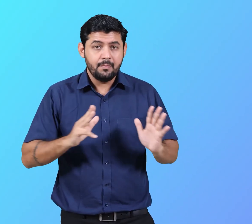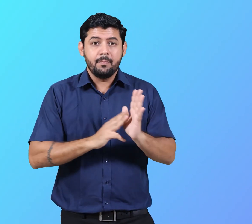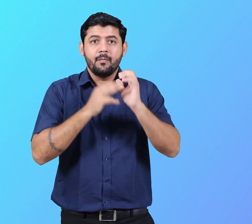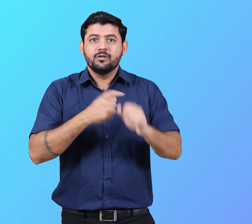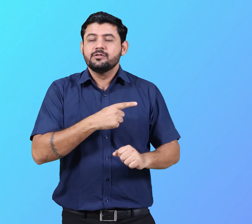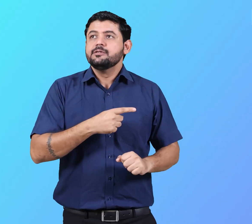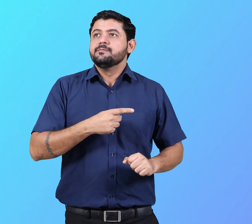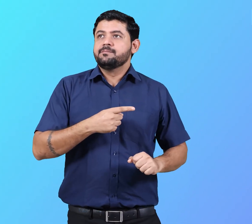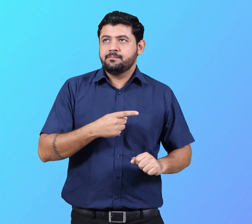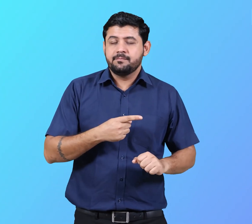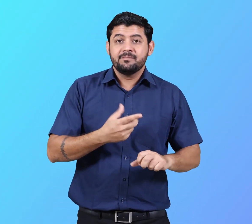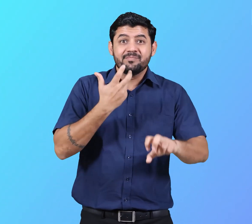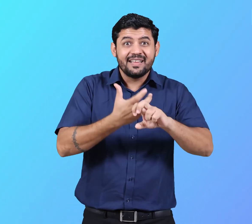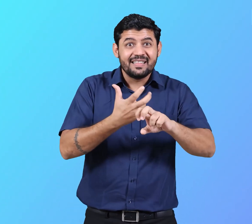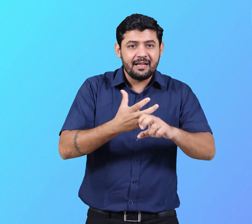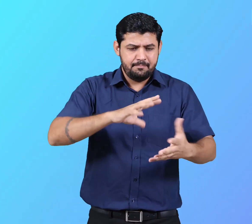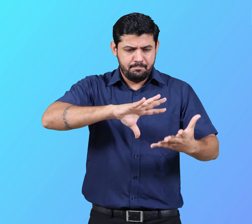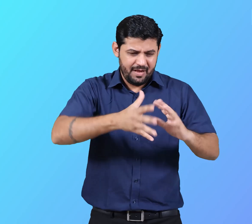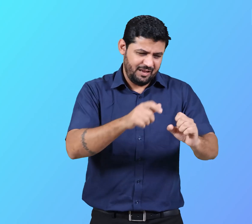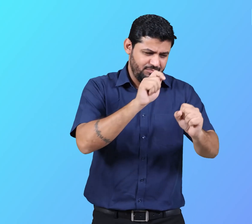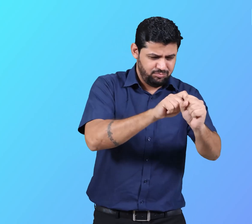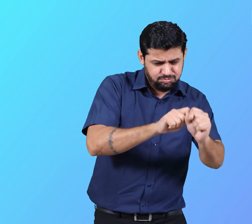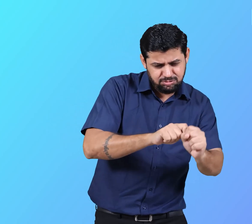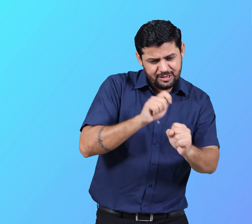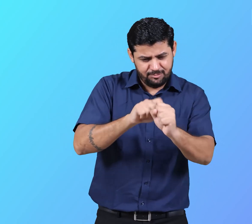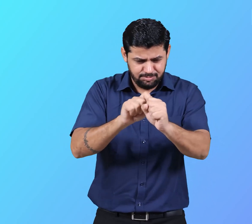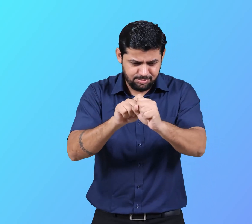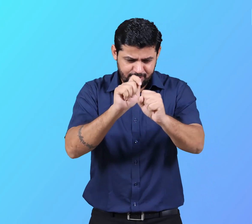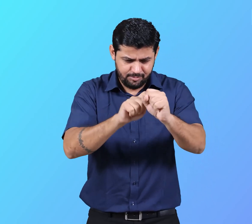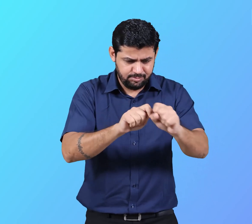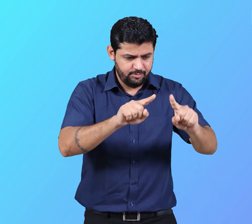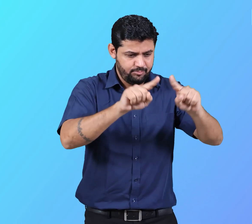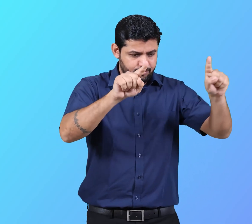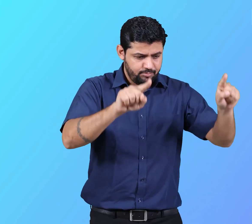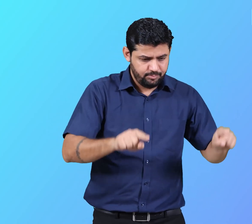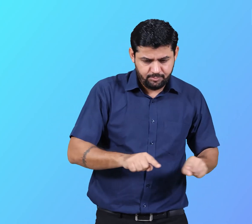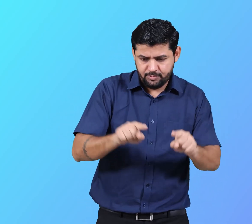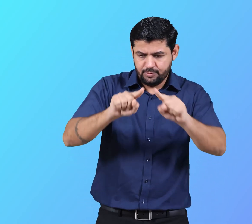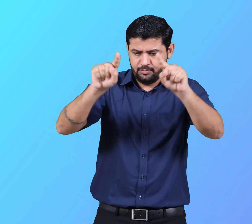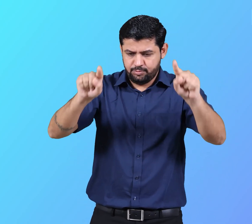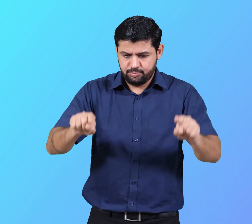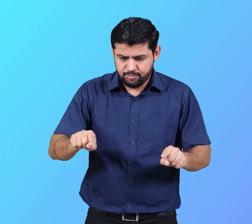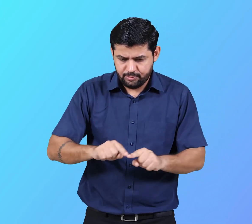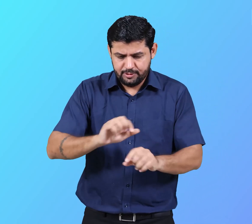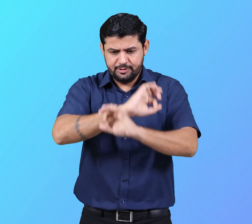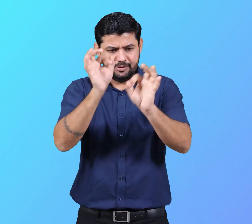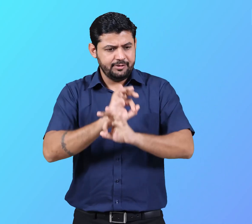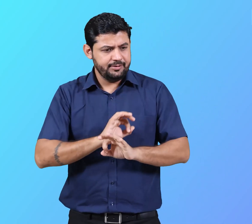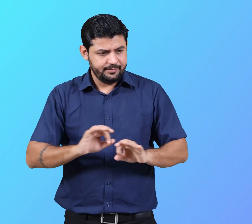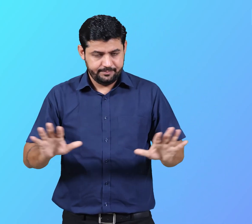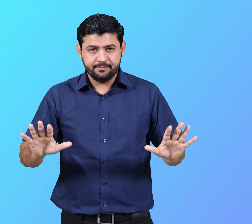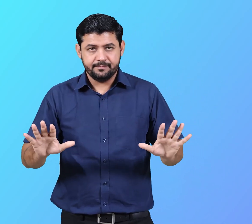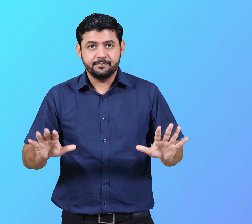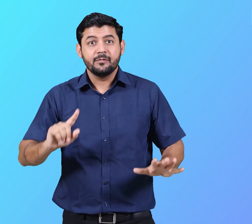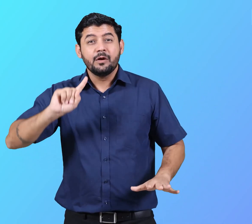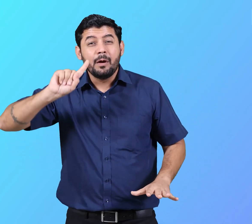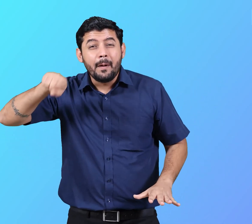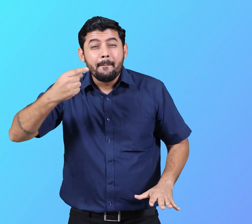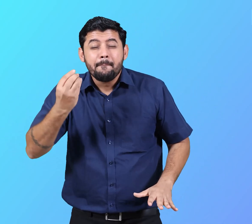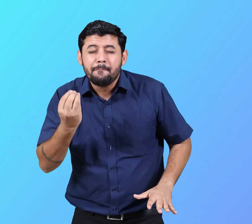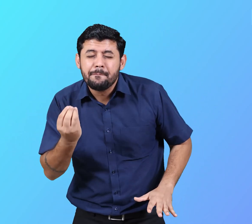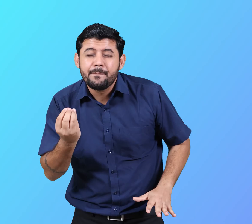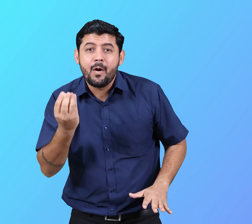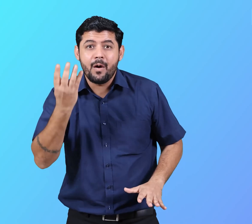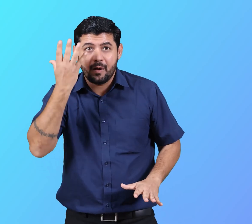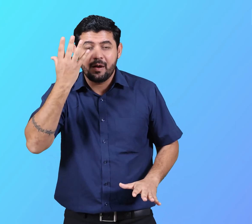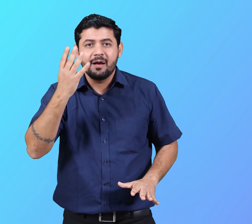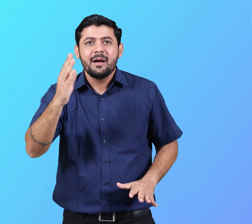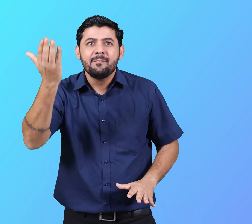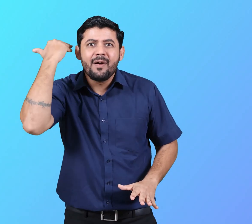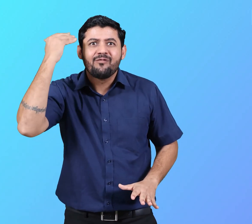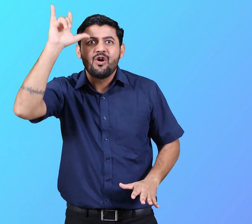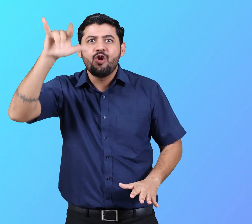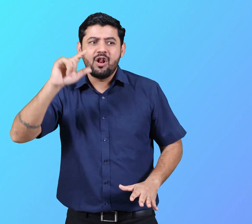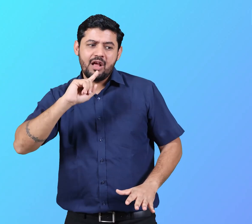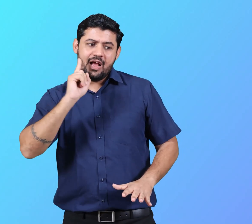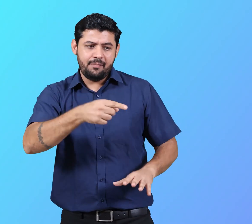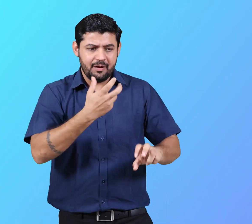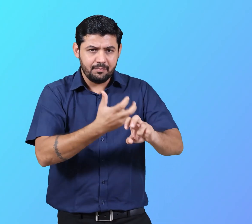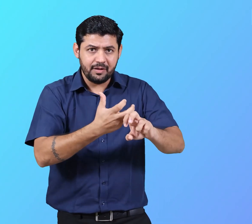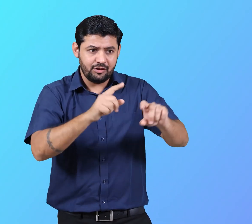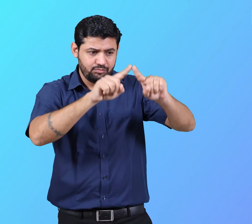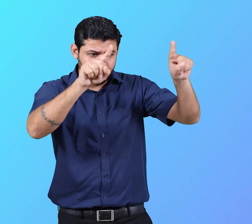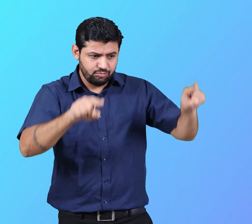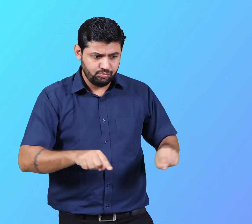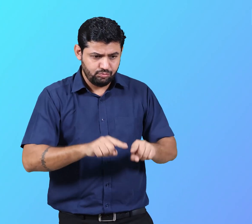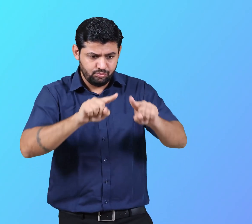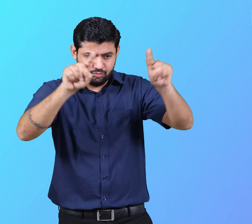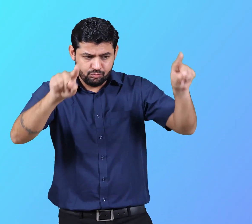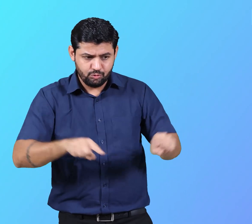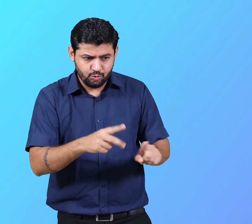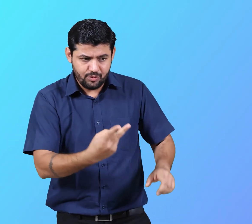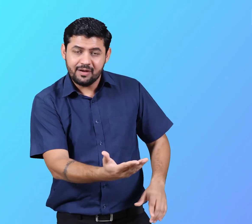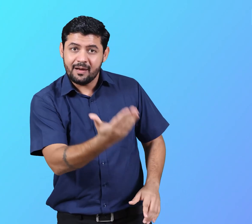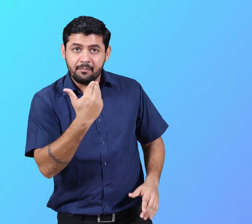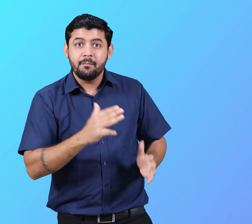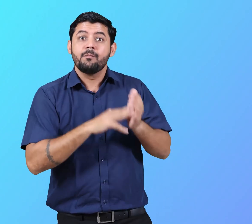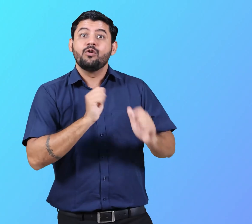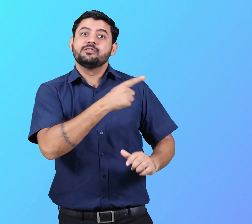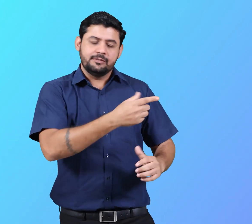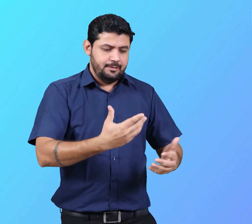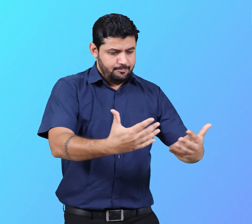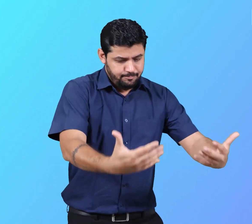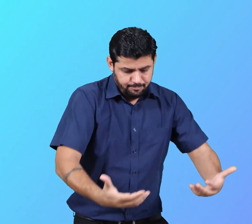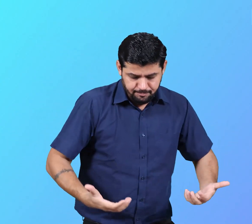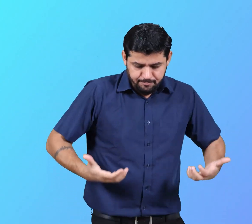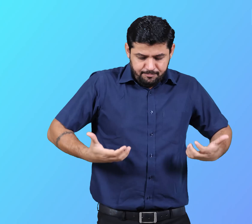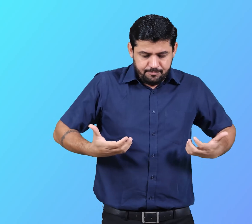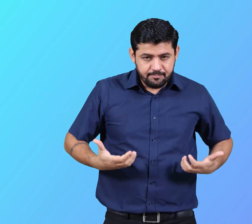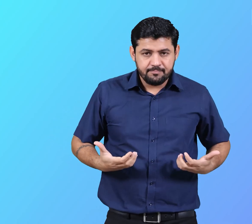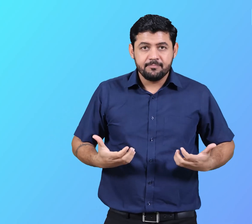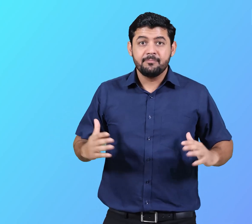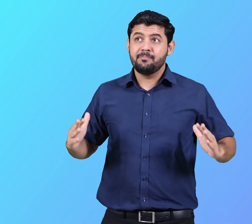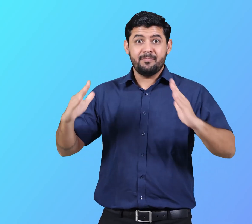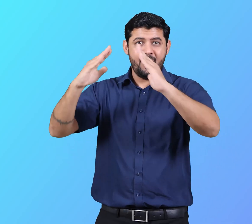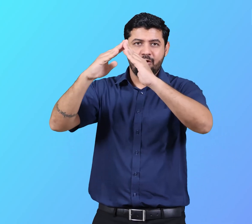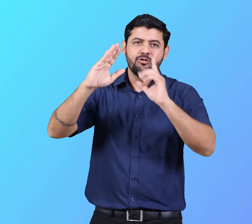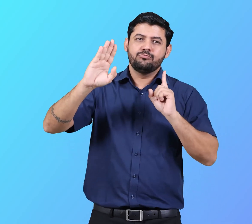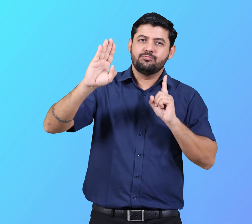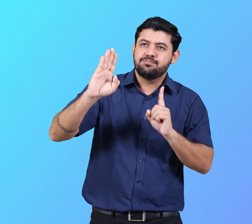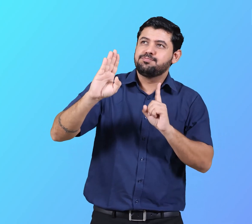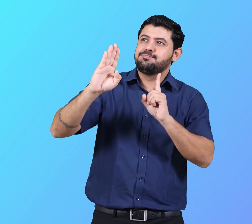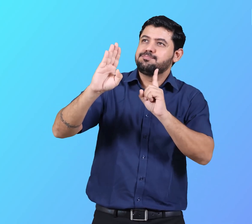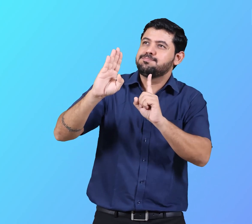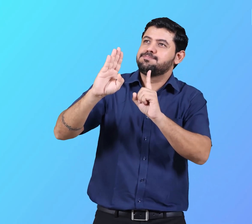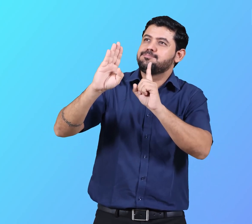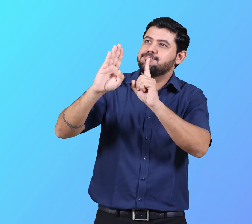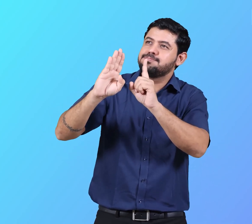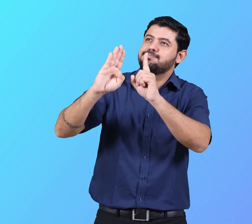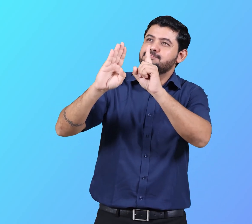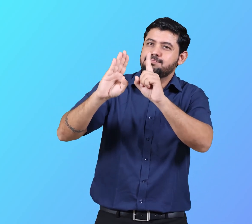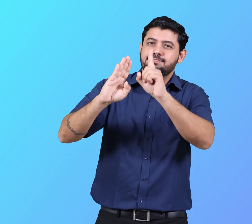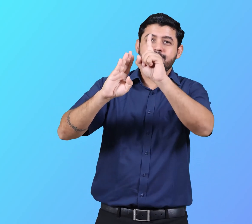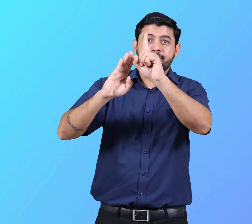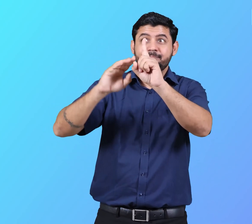So Moses made two more stone tablets like the first ones. Early the next morning Moses went up Mount Sinai, just as the LORD had commanded. Moses carried the two stone tablets with him.